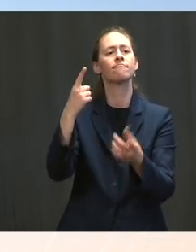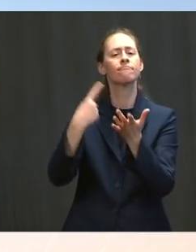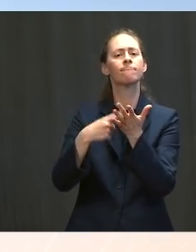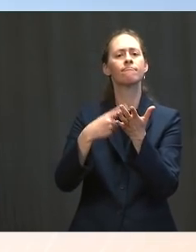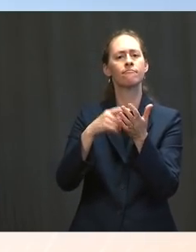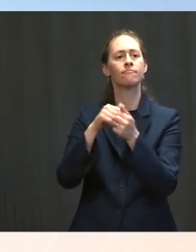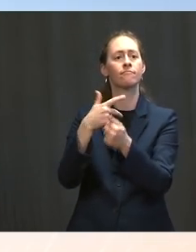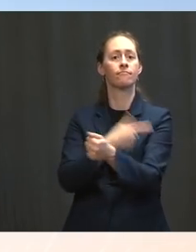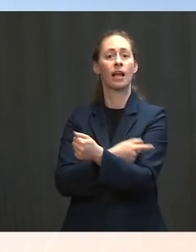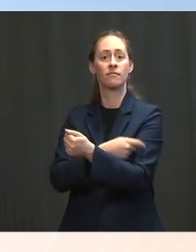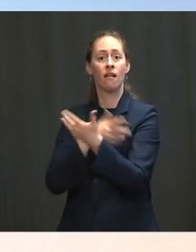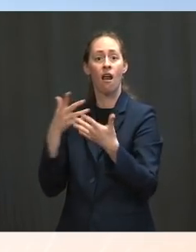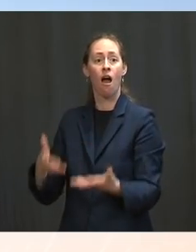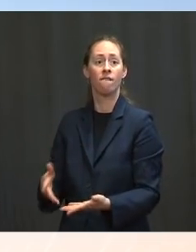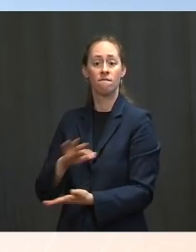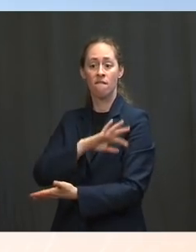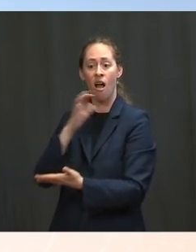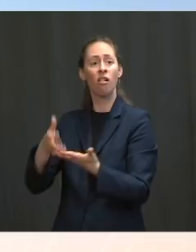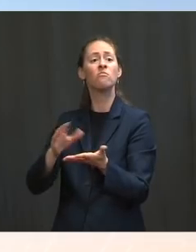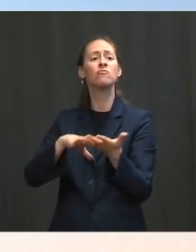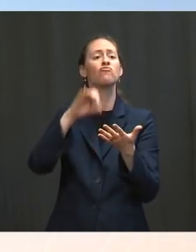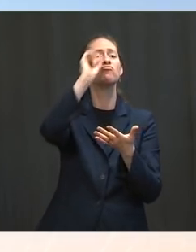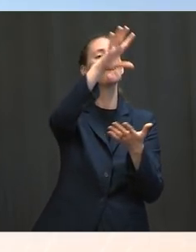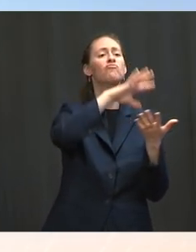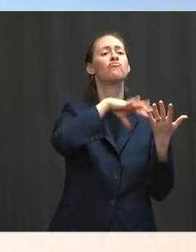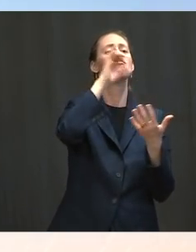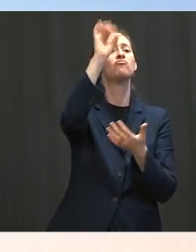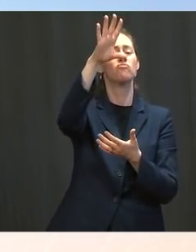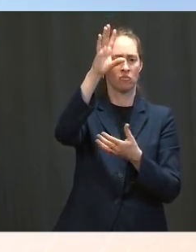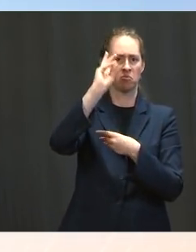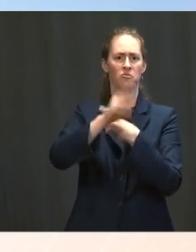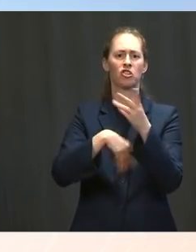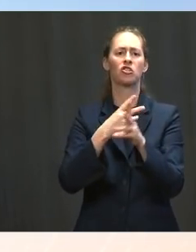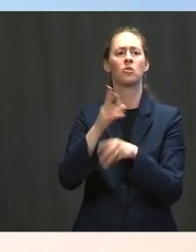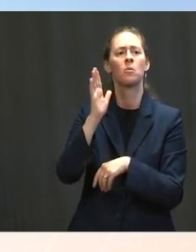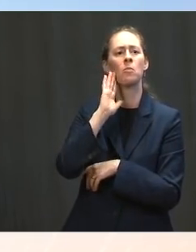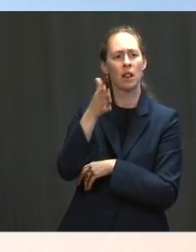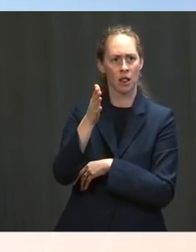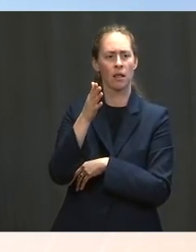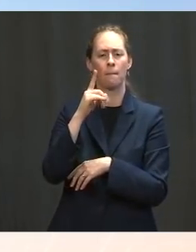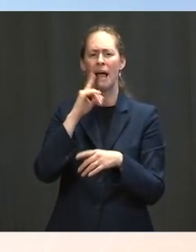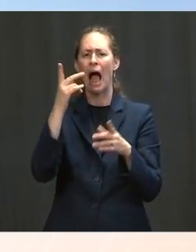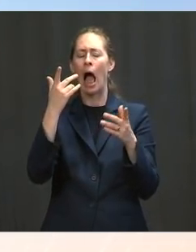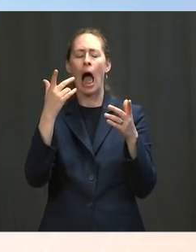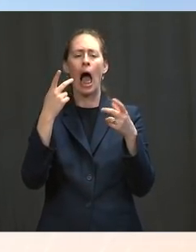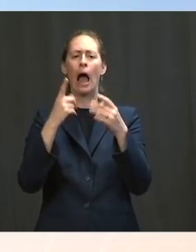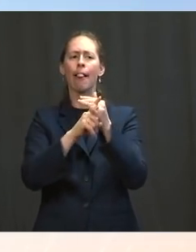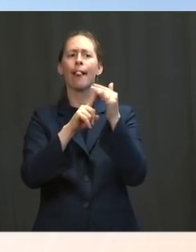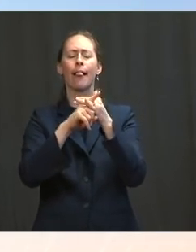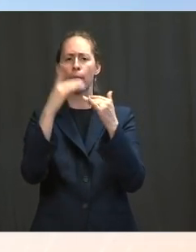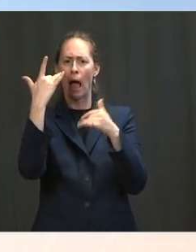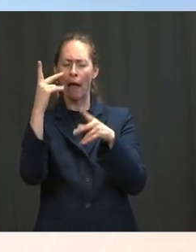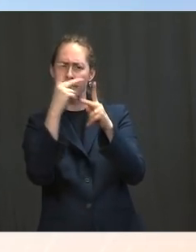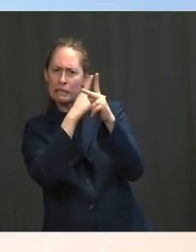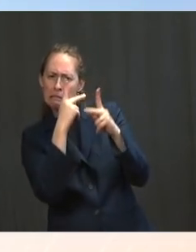is not a matter of supply, but overcoming the logistical challenge. Ms. Psaki: Yeah. The Press: Now that you've passed the deadline of June and you've not met the target